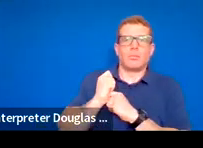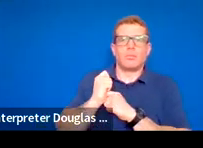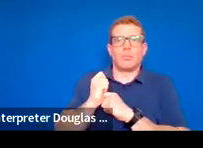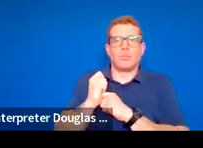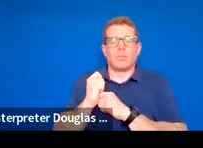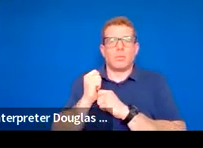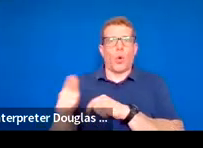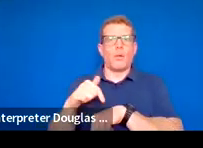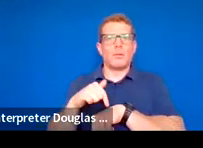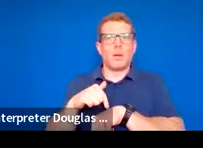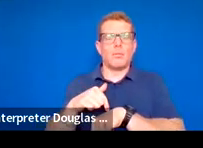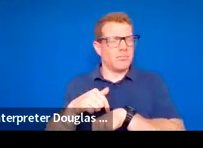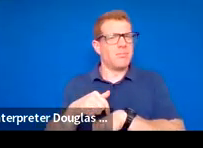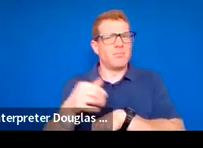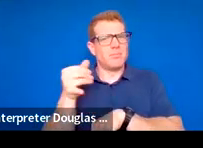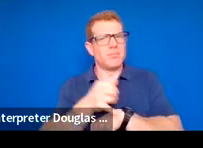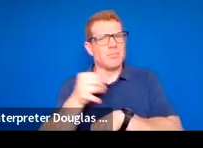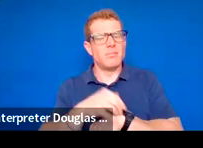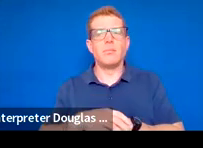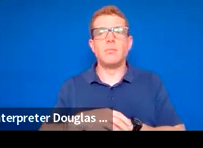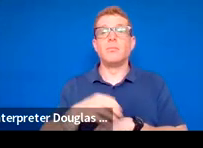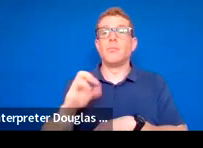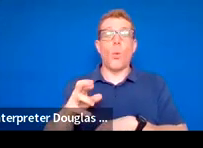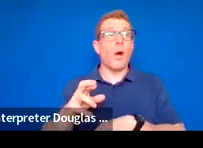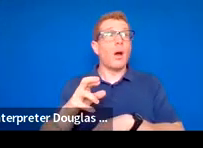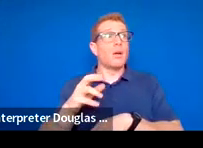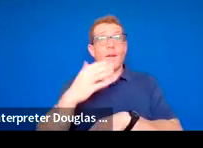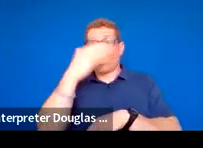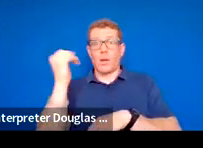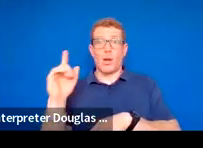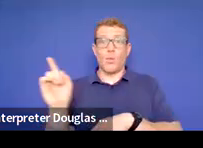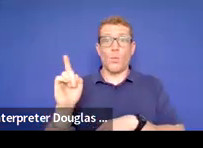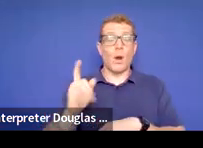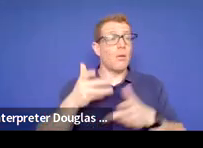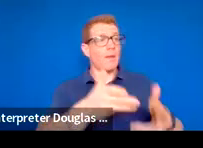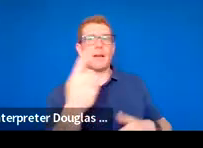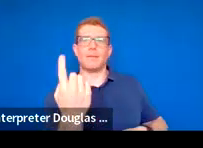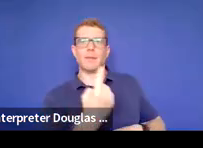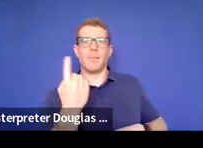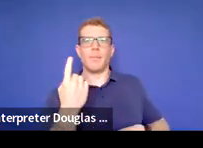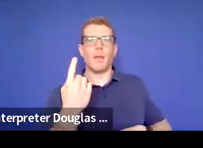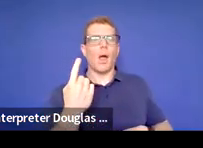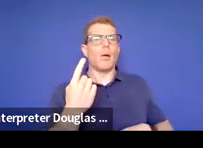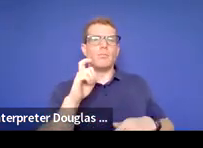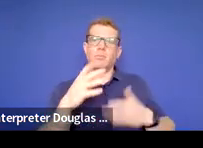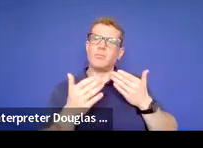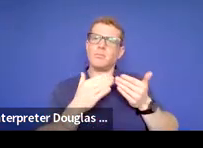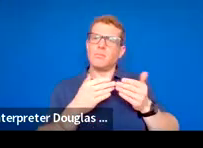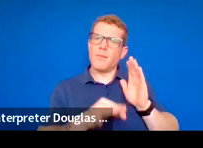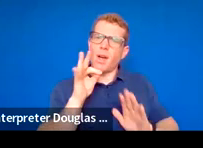She put something down, you know. you put it there but yeah it's not where it is. Okay, it you're not returning things to its normal place.